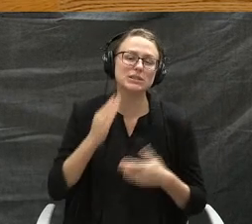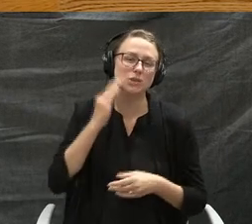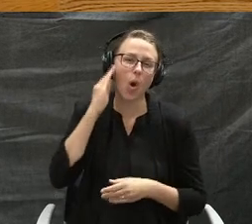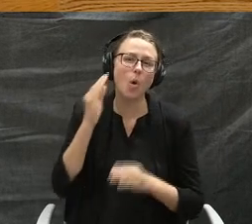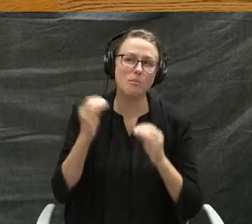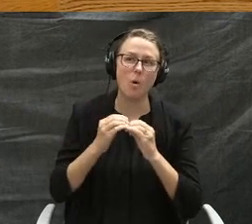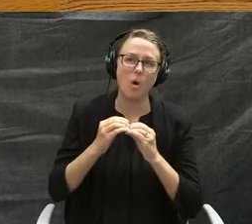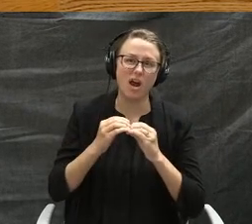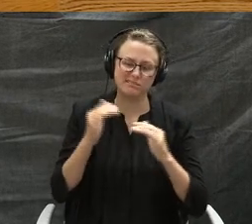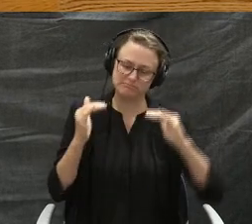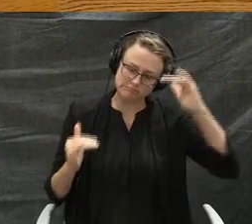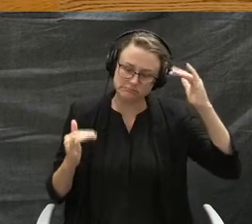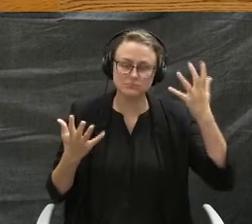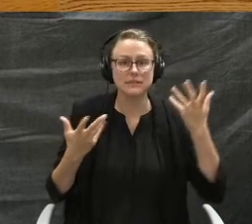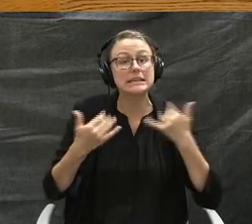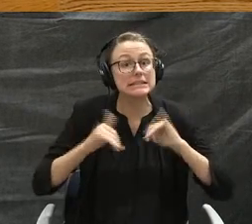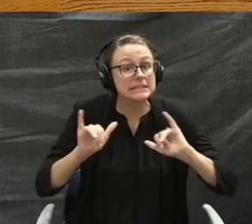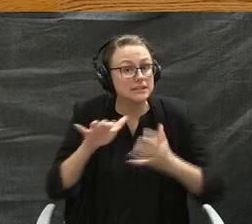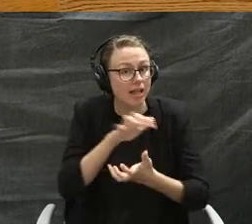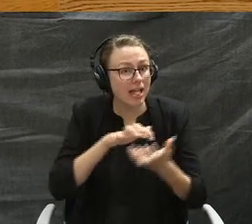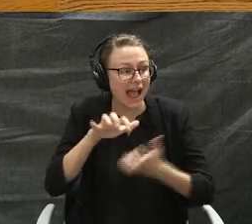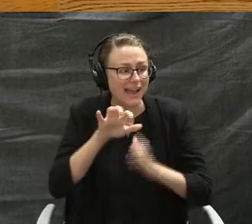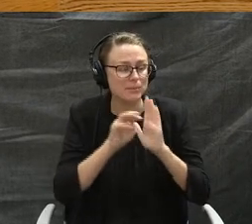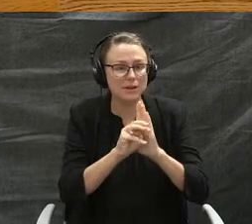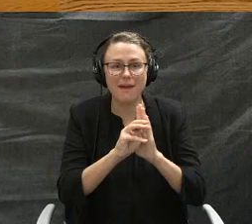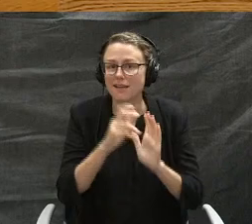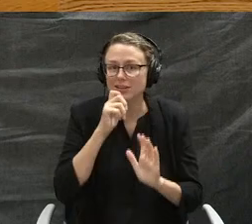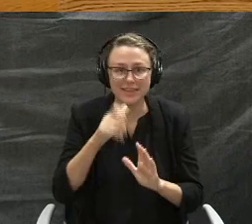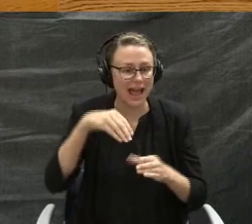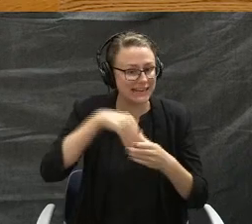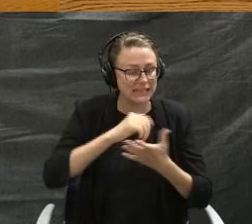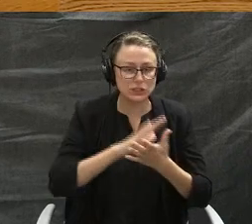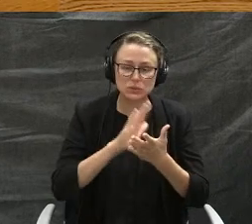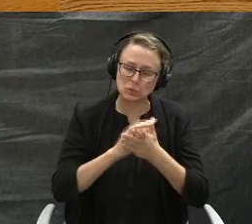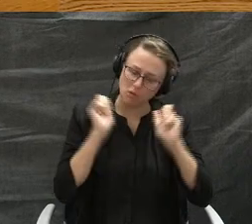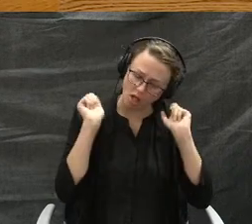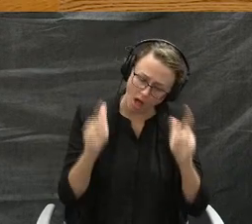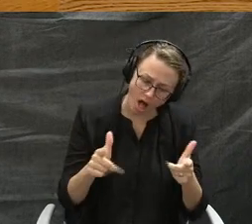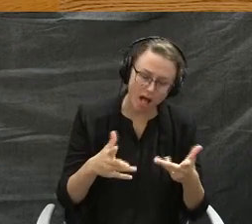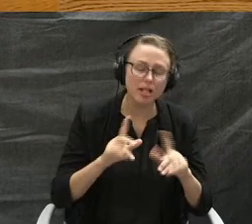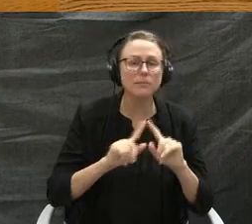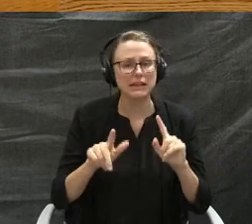in school all the time with the rotate and the leader of that